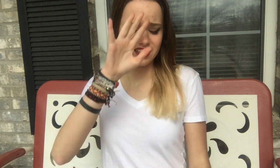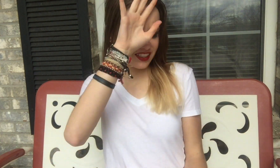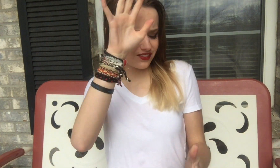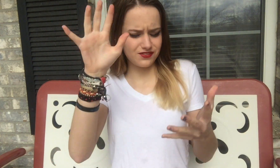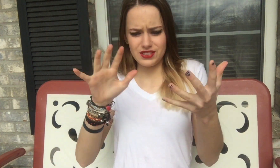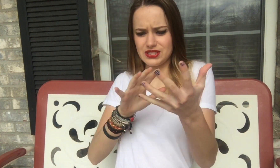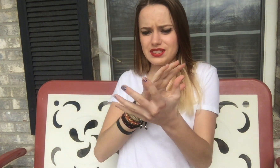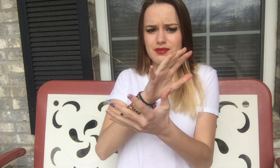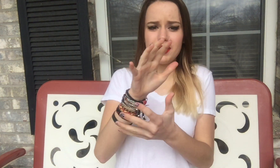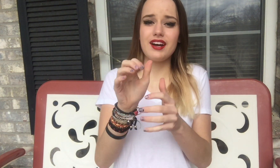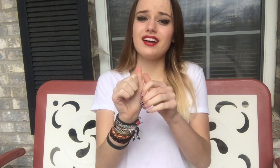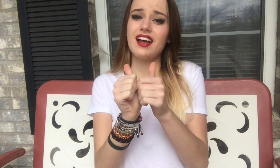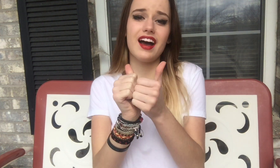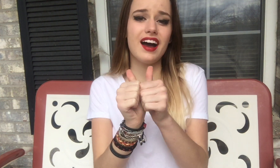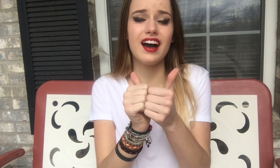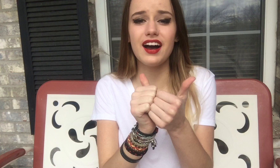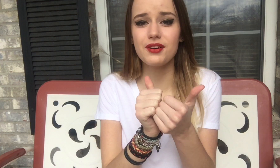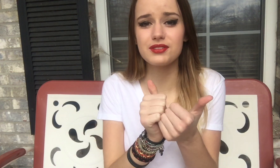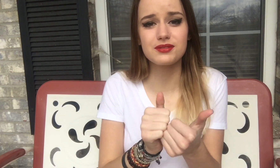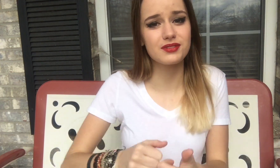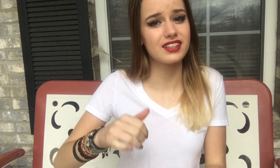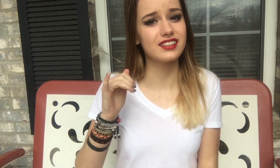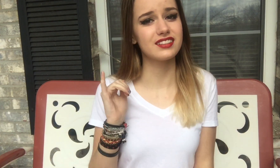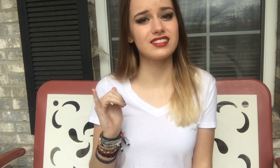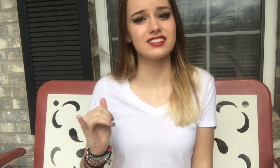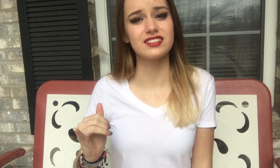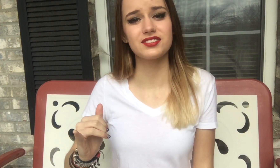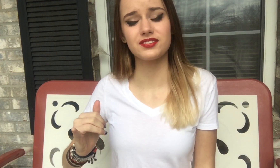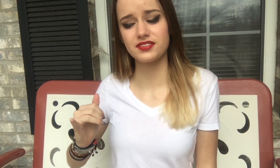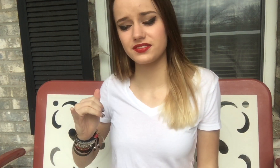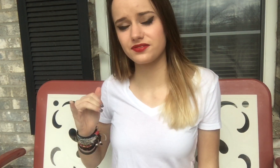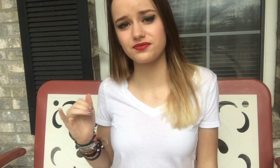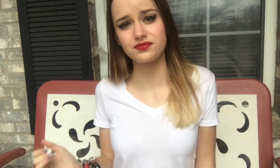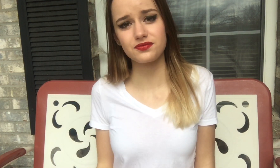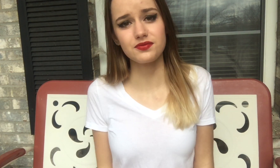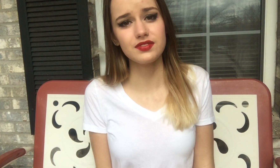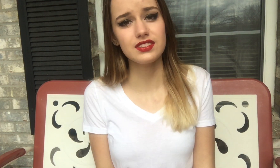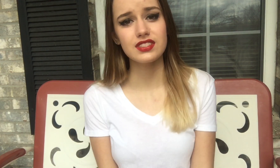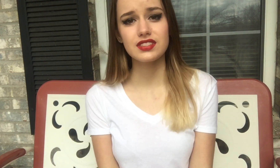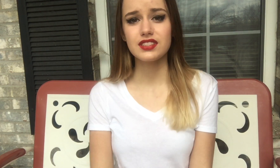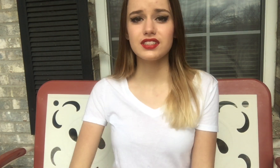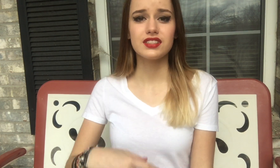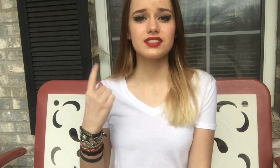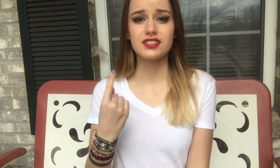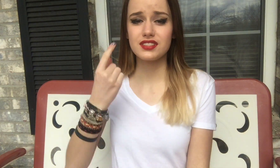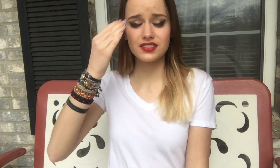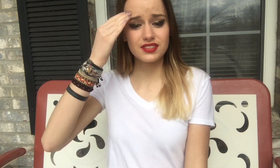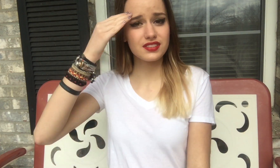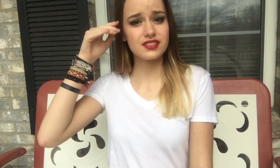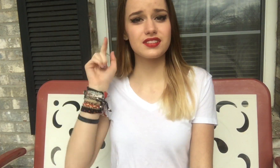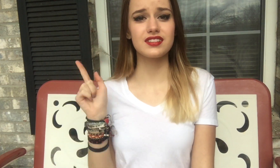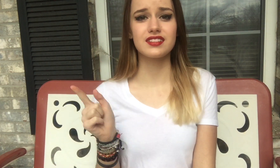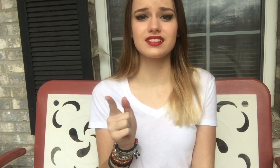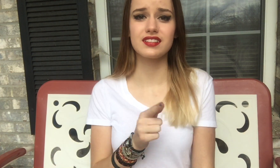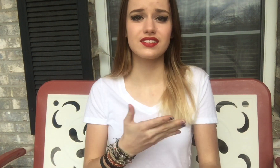Confused about how as well Just know that these things